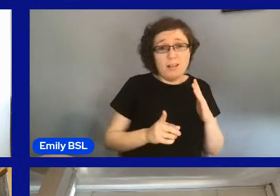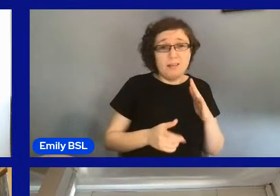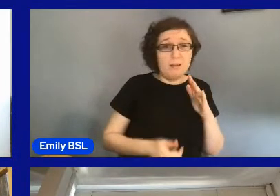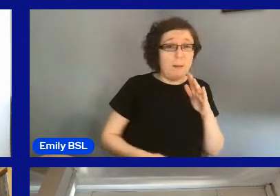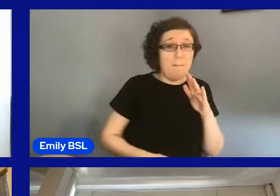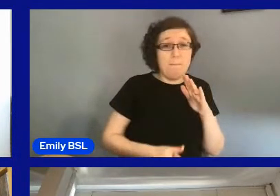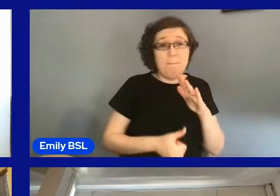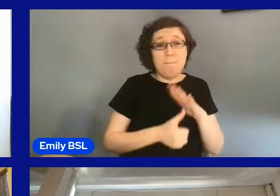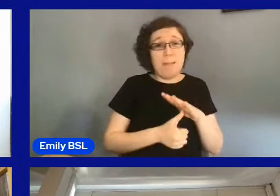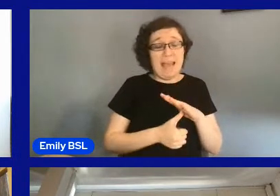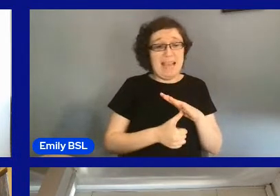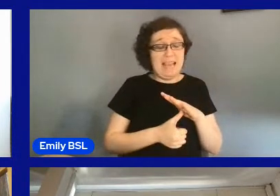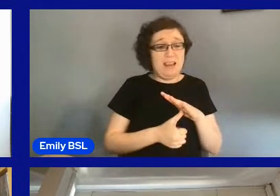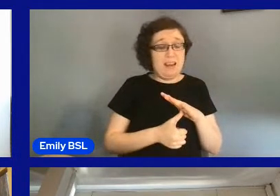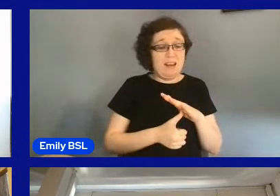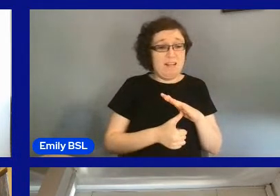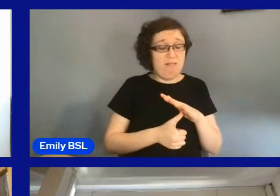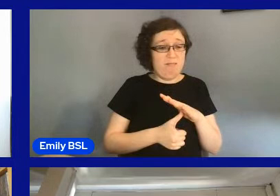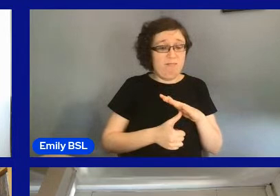is that I think actually almost